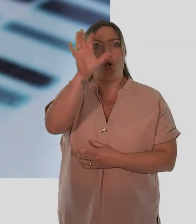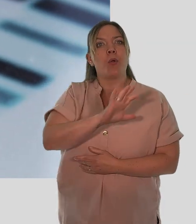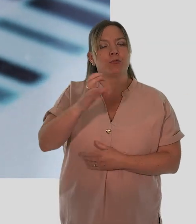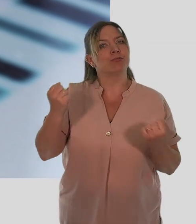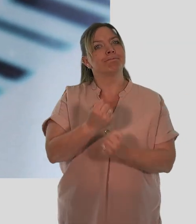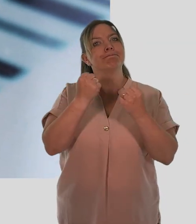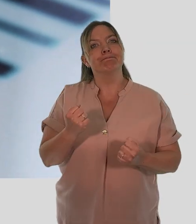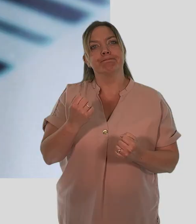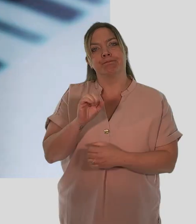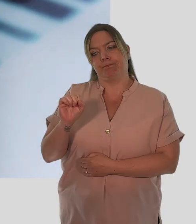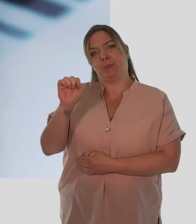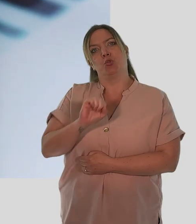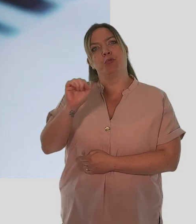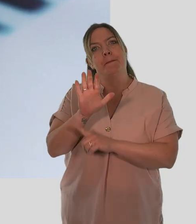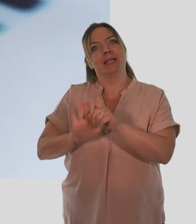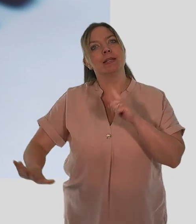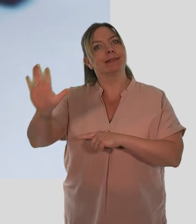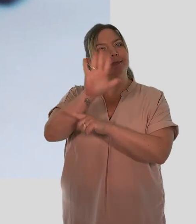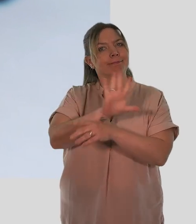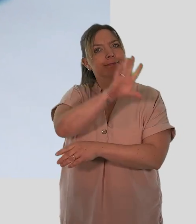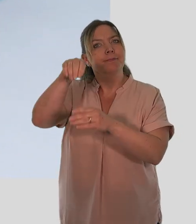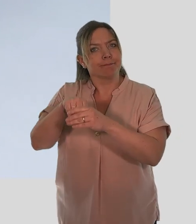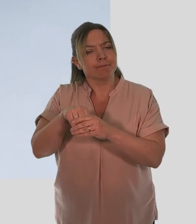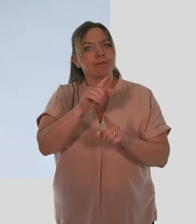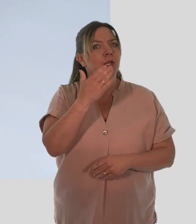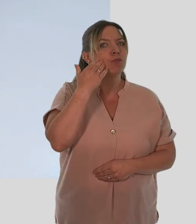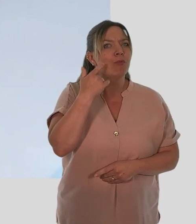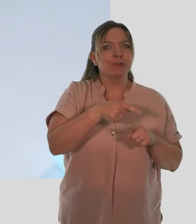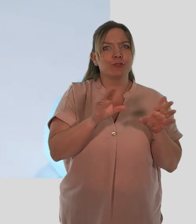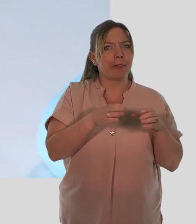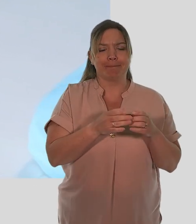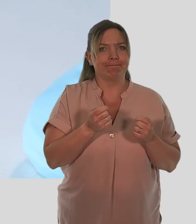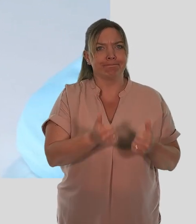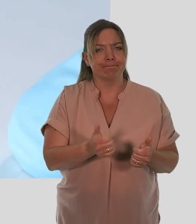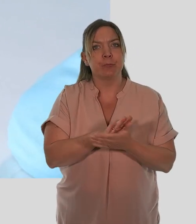clinical symptoms and disease trajectories, underscoring the importance